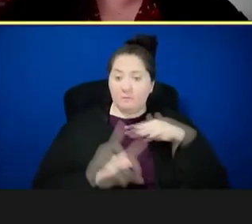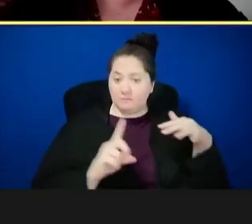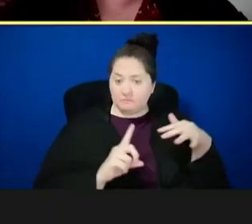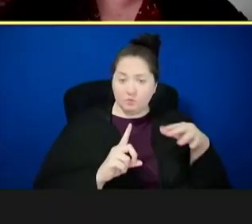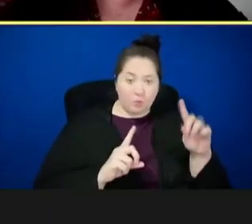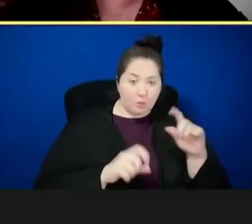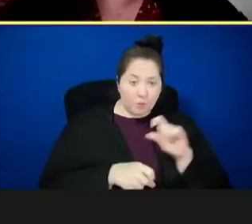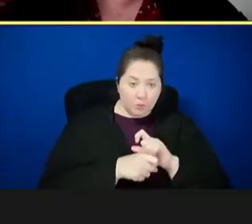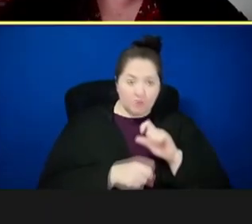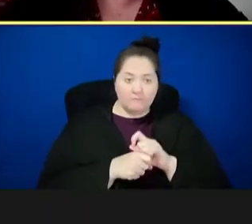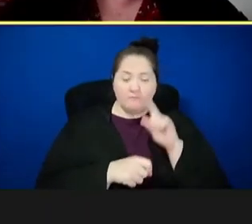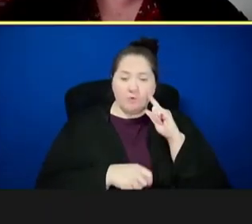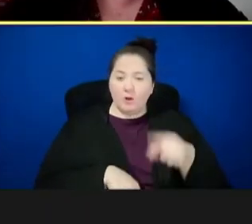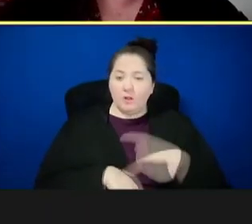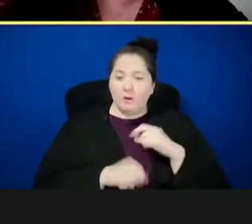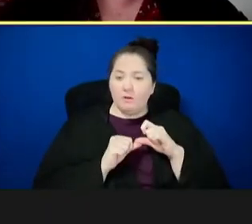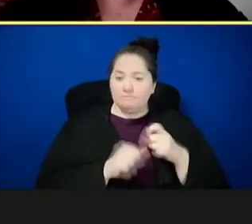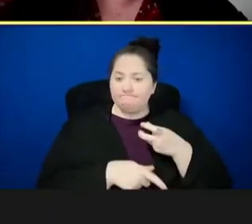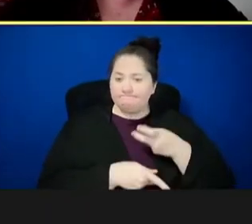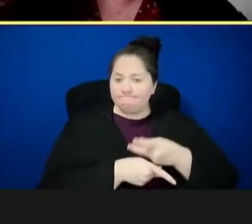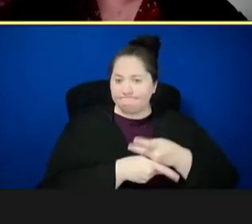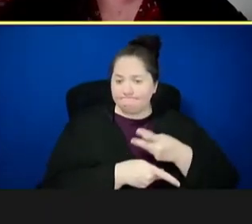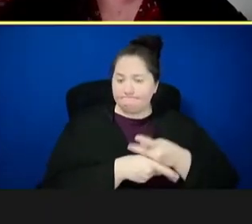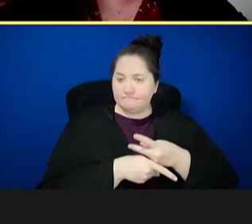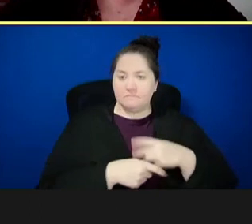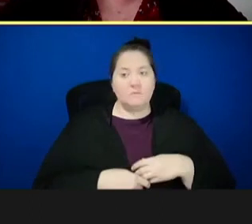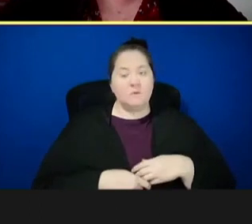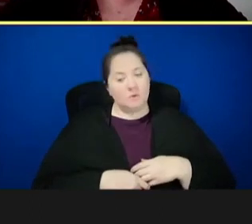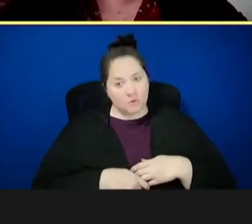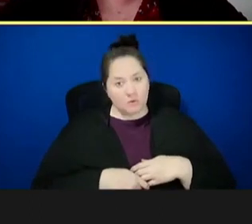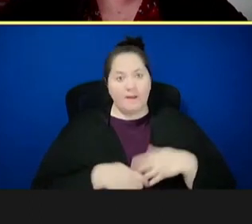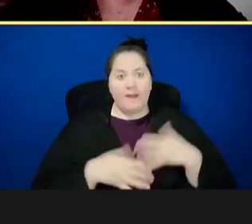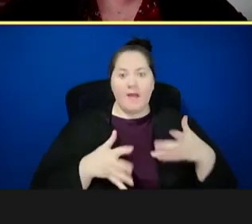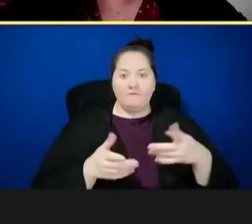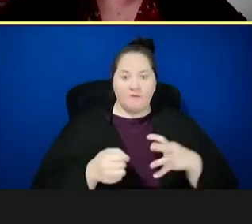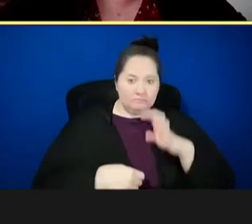long-term care. It is one of the most heavily regulated industries,